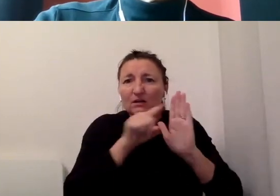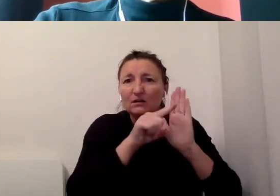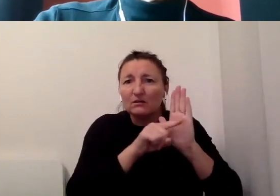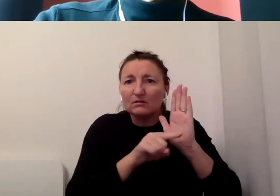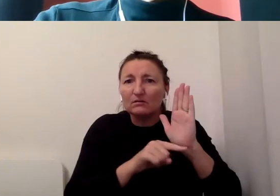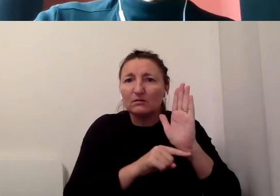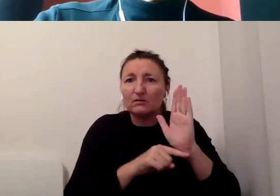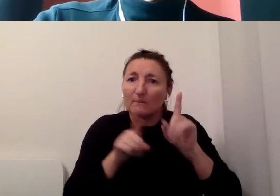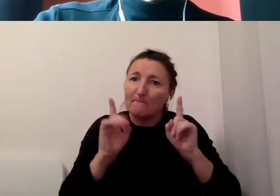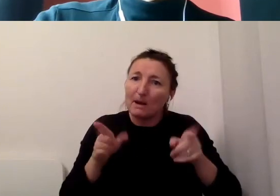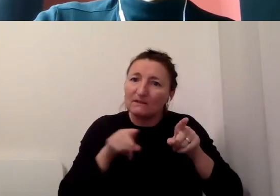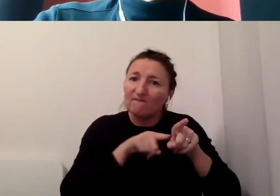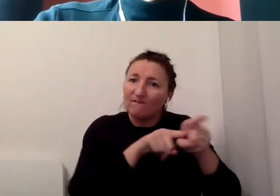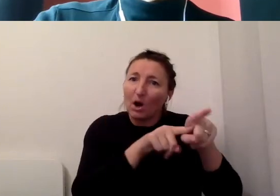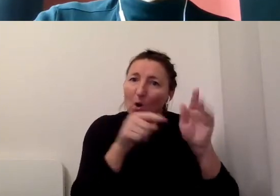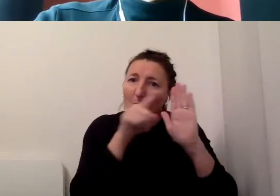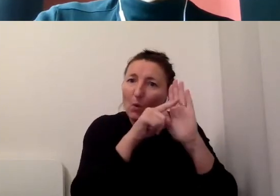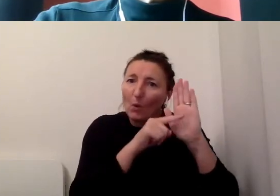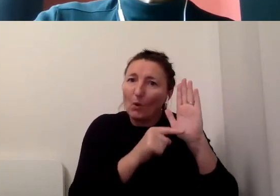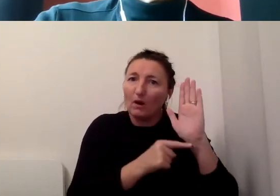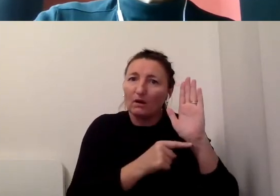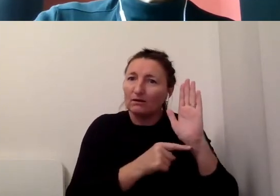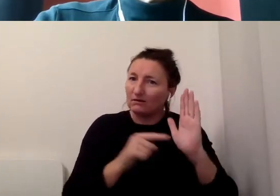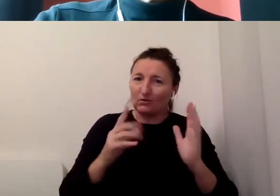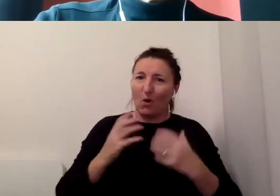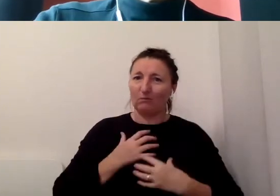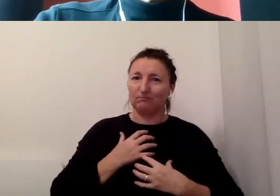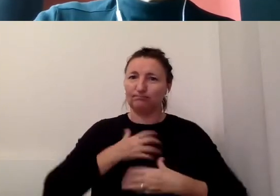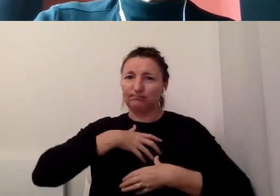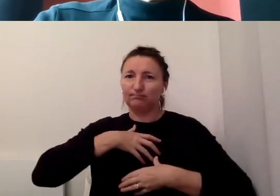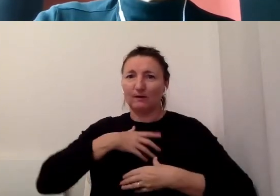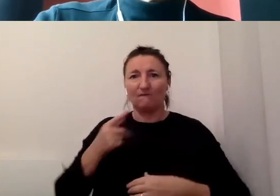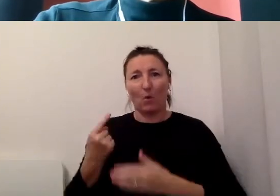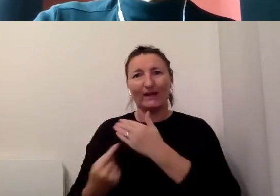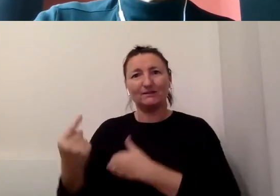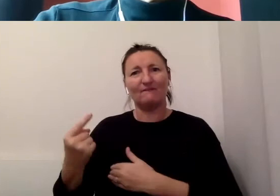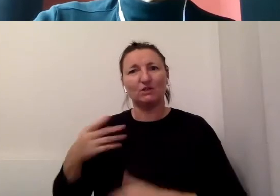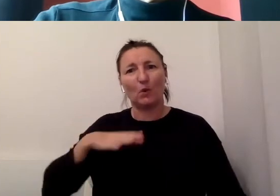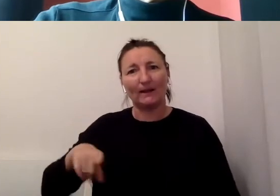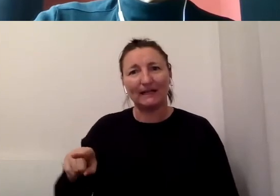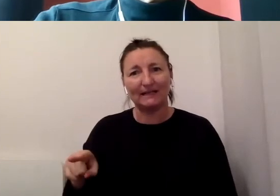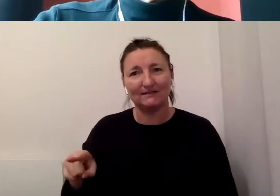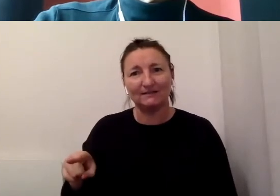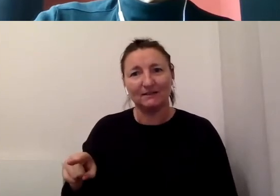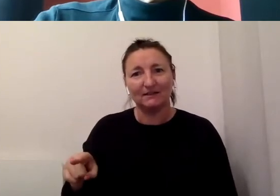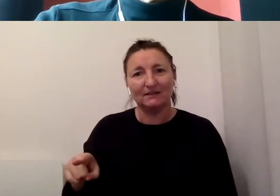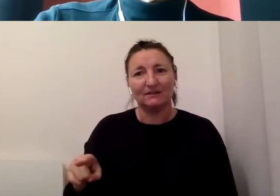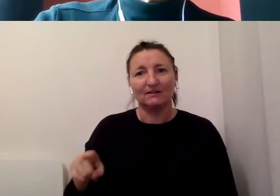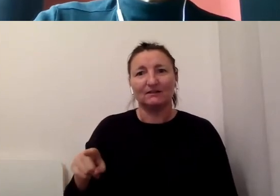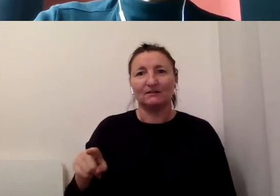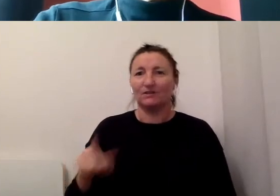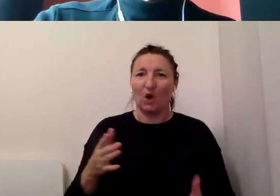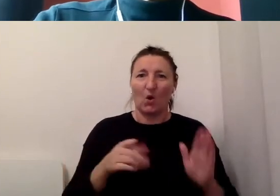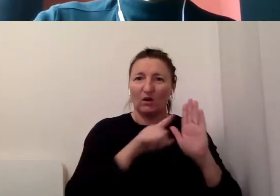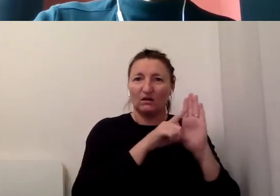into account individual need and that's really about the core of it, that the need to kind of put